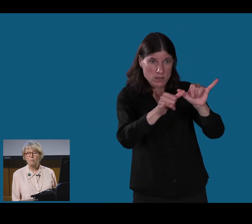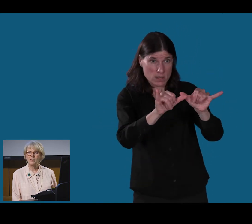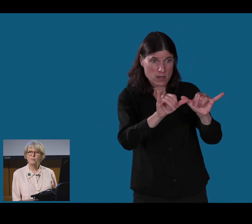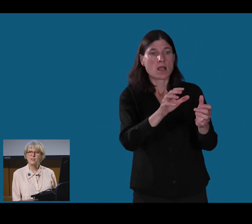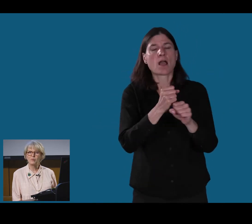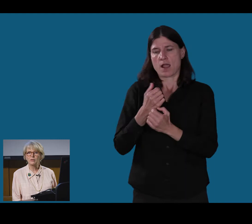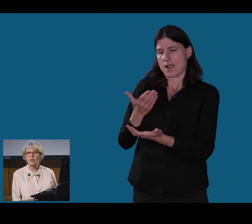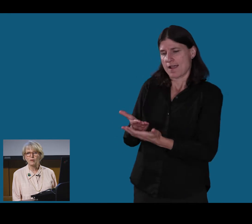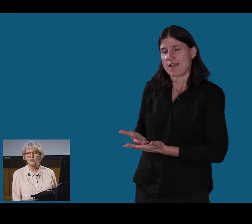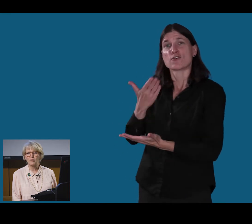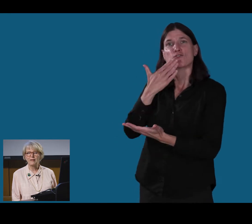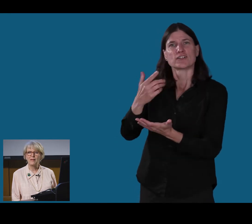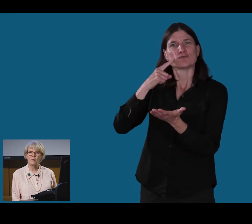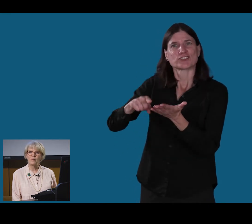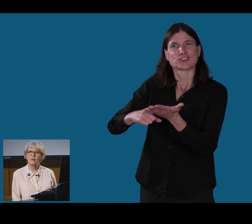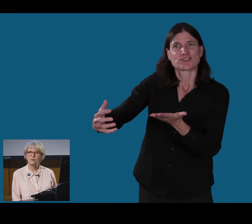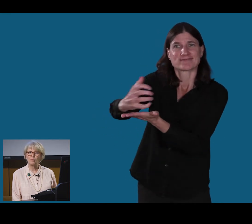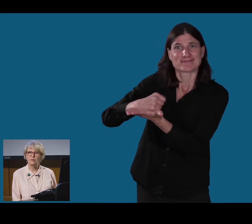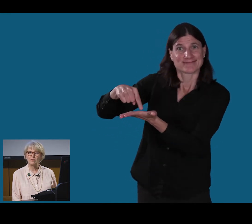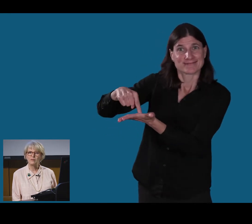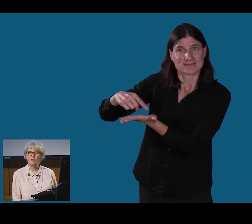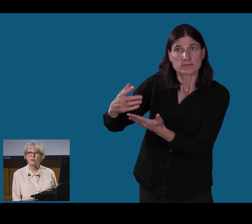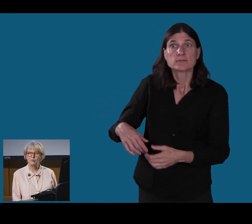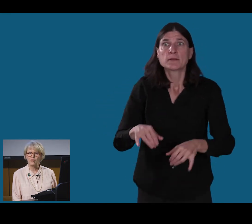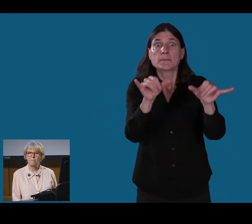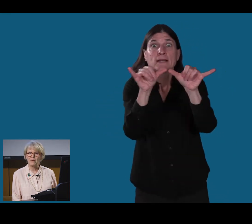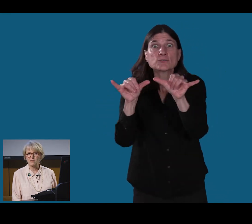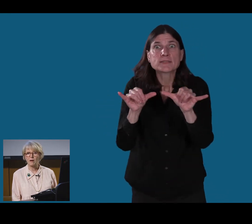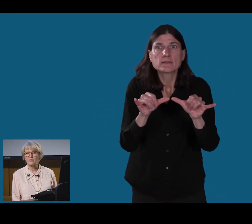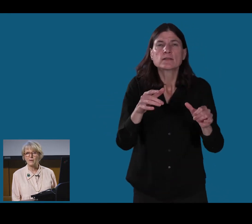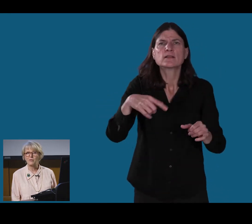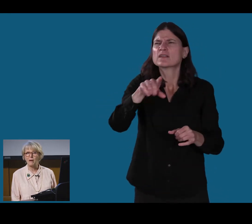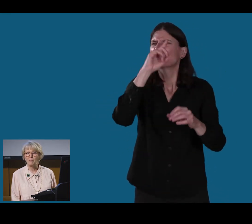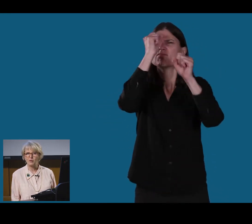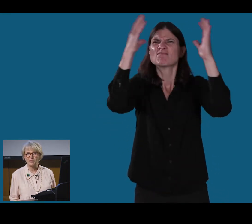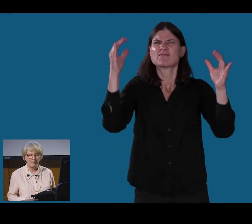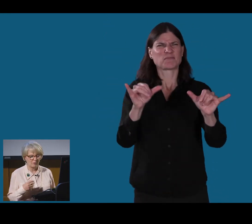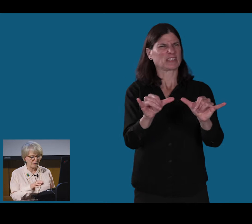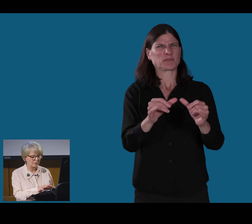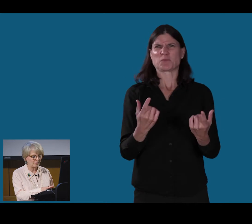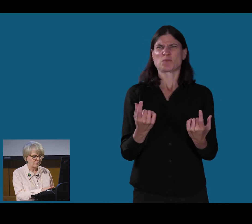So measurement is really critical, and that's why I thought it was important to introduce you to some basic concepts about measurement in our field.